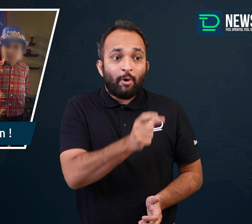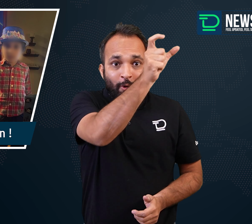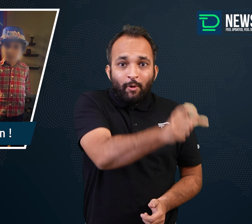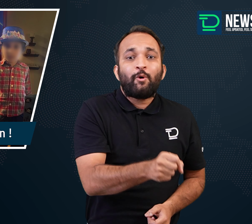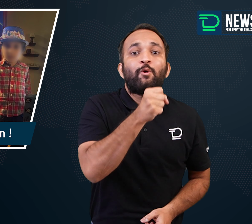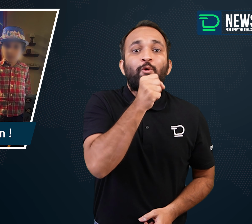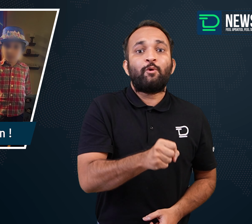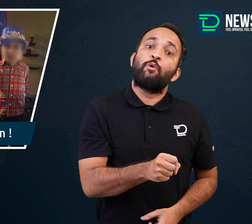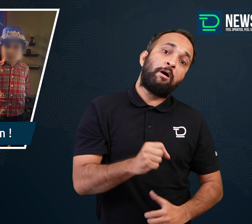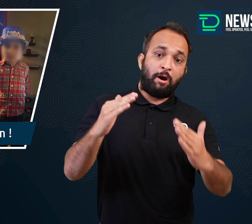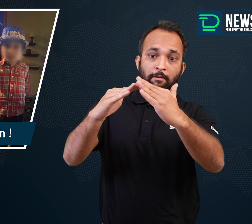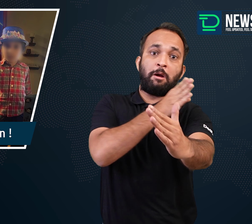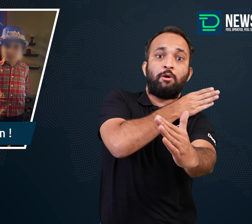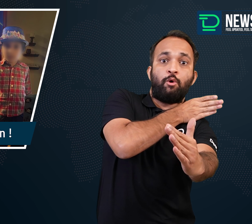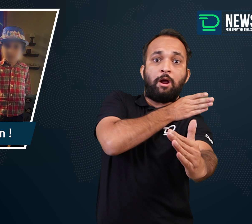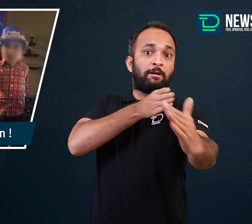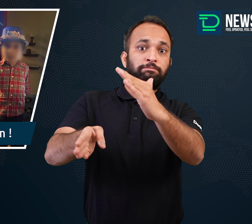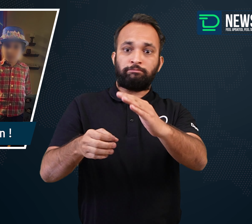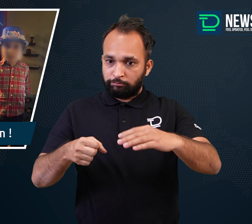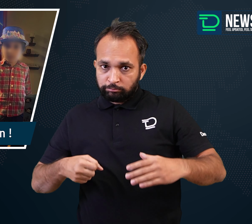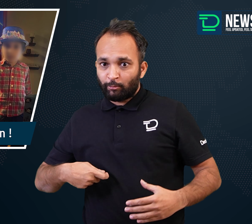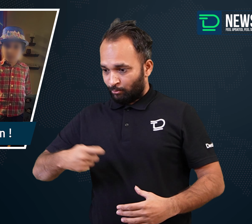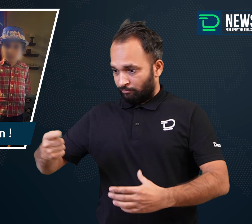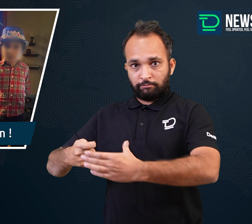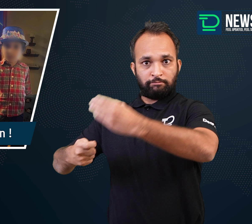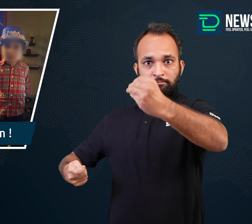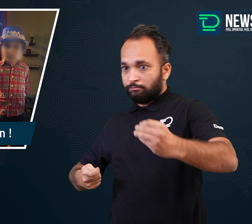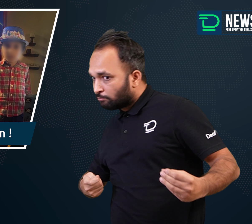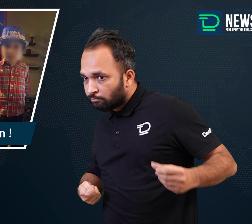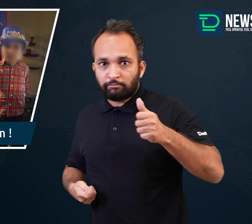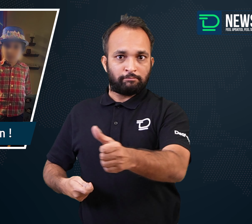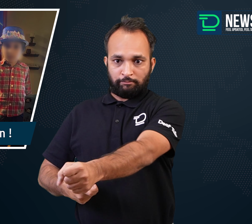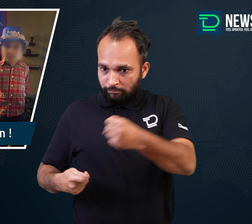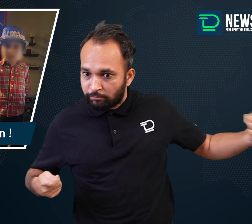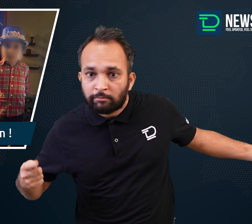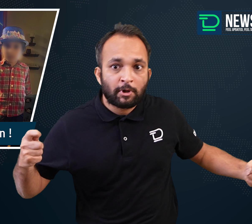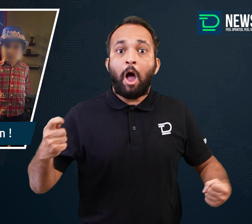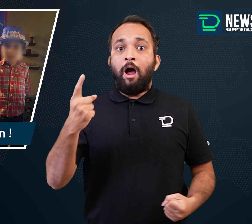Then a 71-year-old man entered the house with a knife.